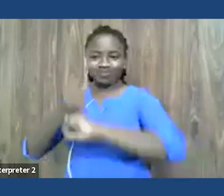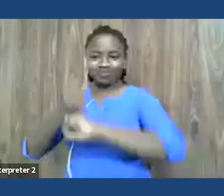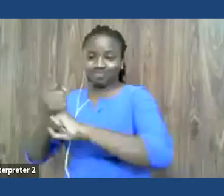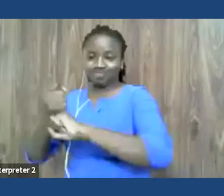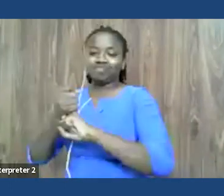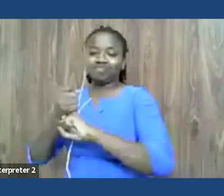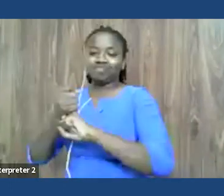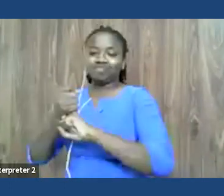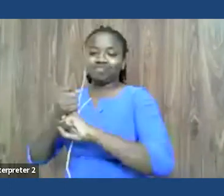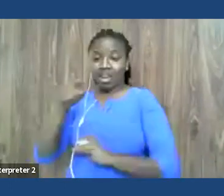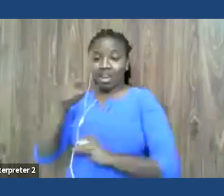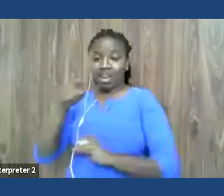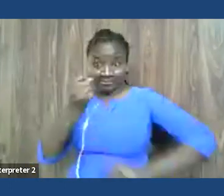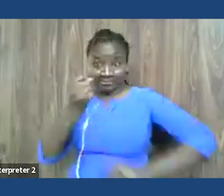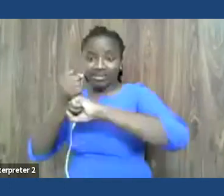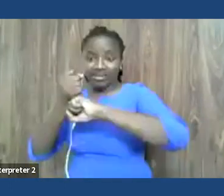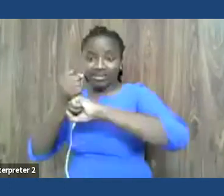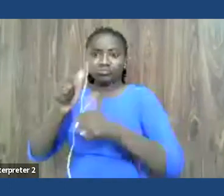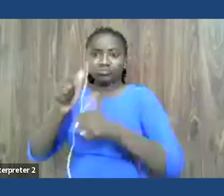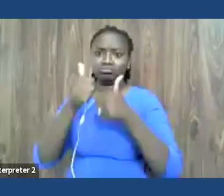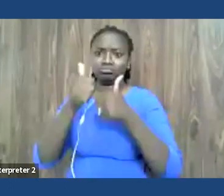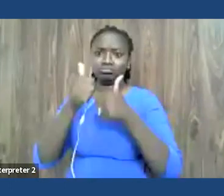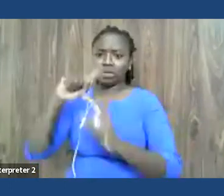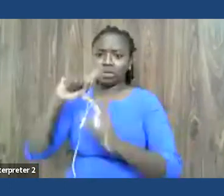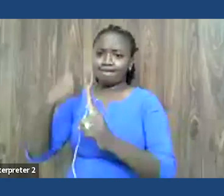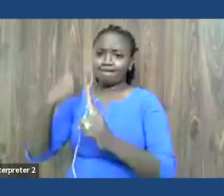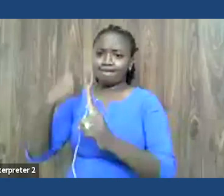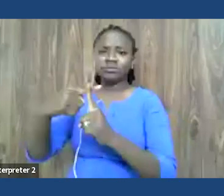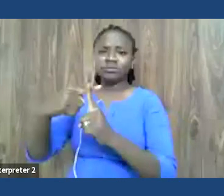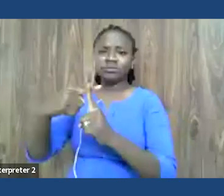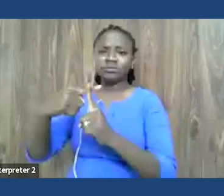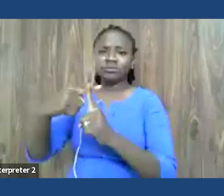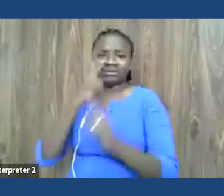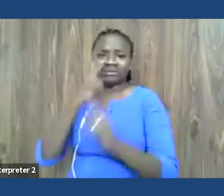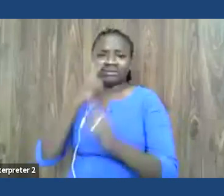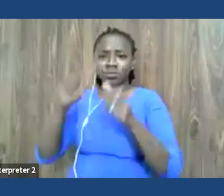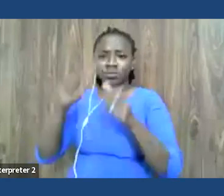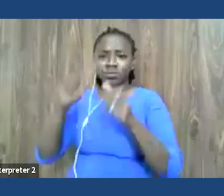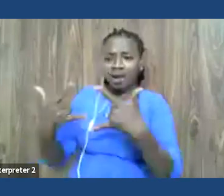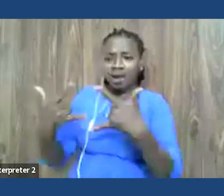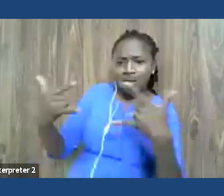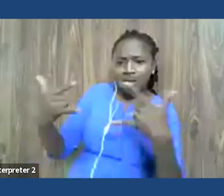We've learned a lot from closing the digital divide in developing countries that are now